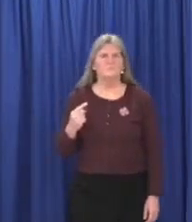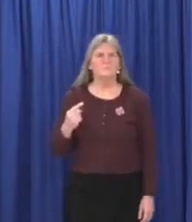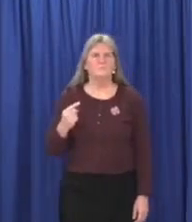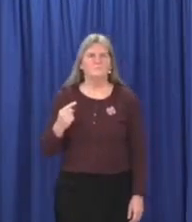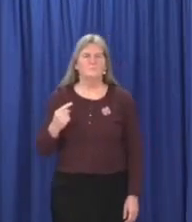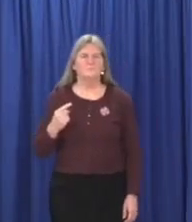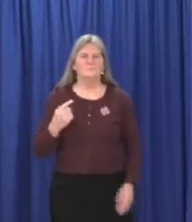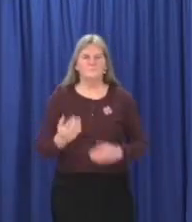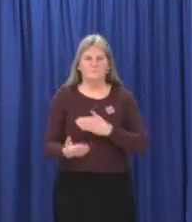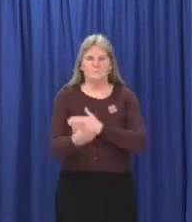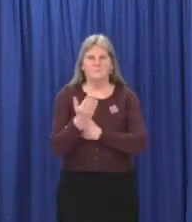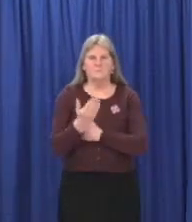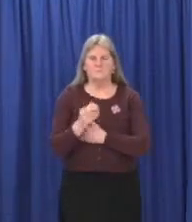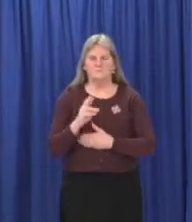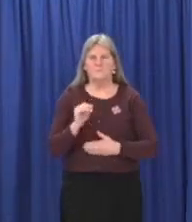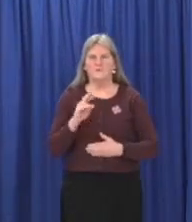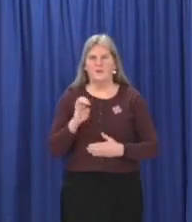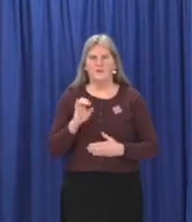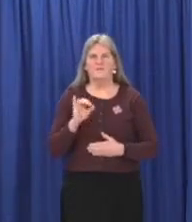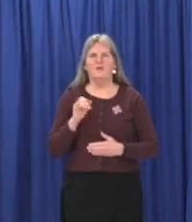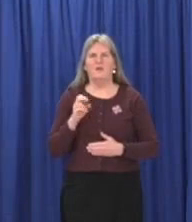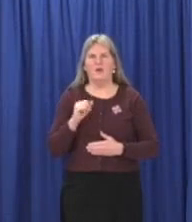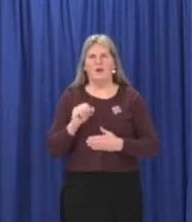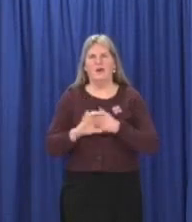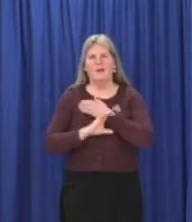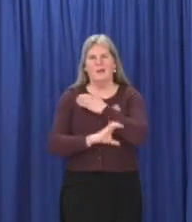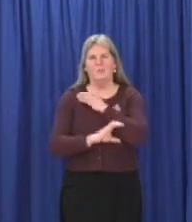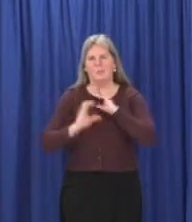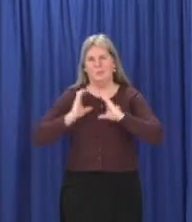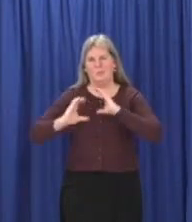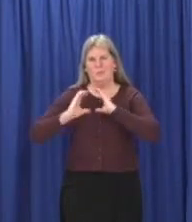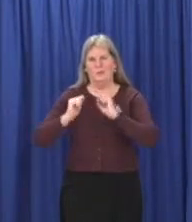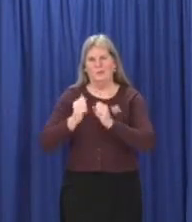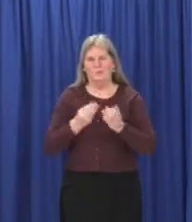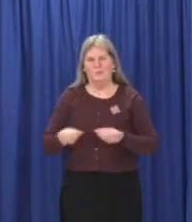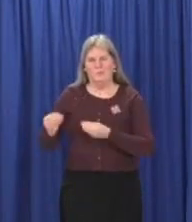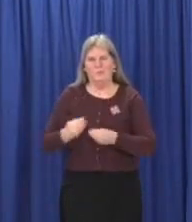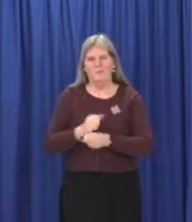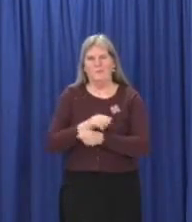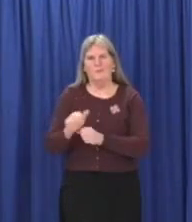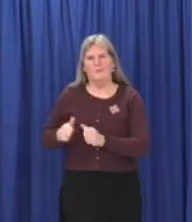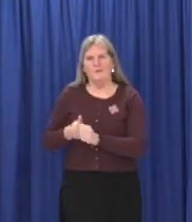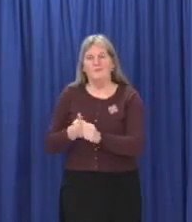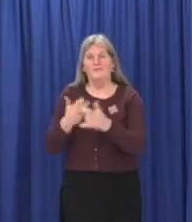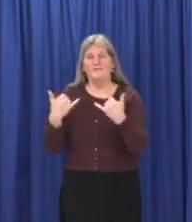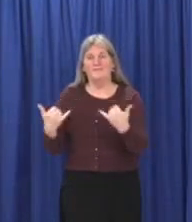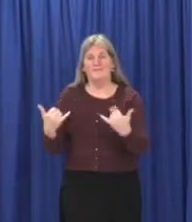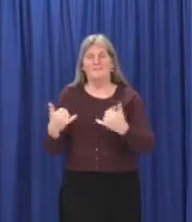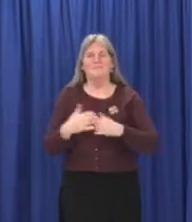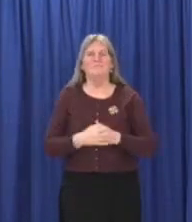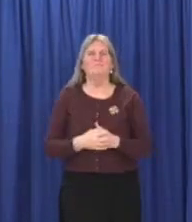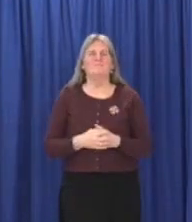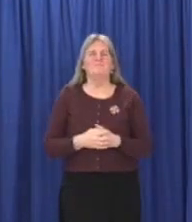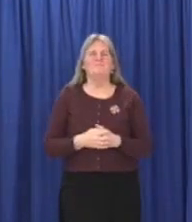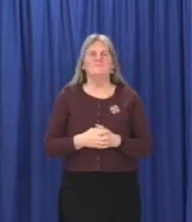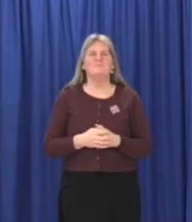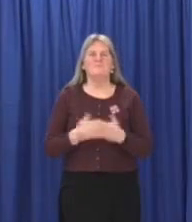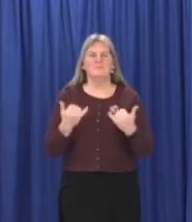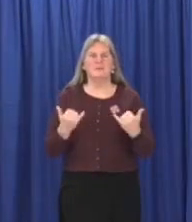Good morning. I'm Renée Francoeur with cabinet communications and the moderator for today's COVID-19 update. We are joined today by